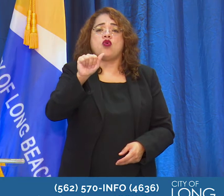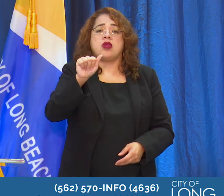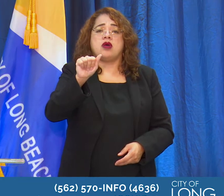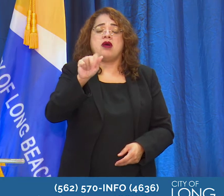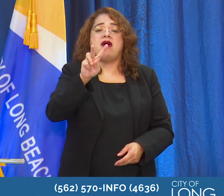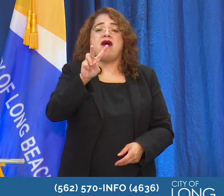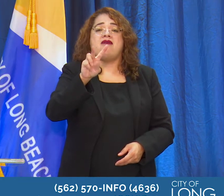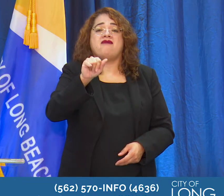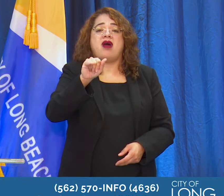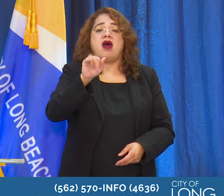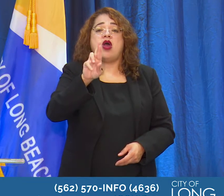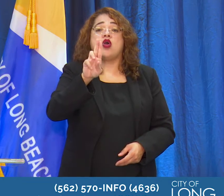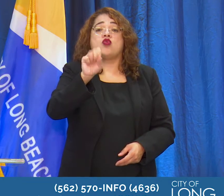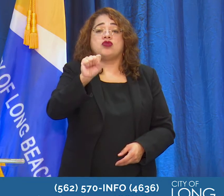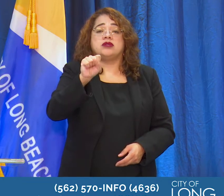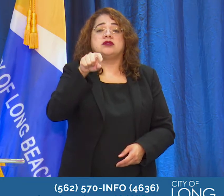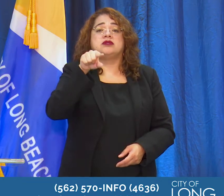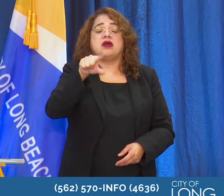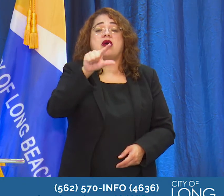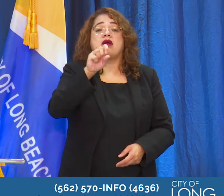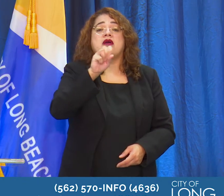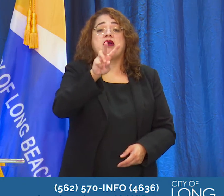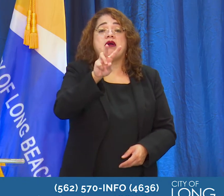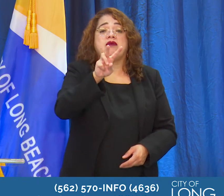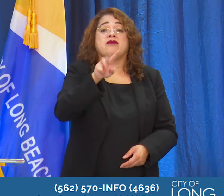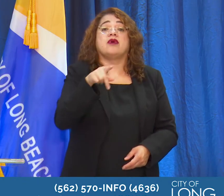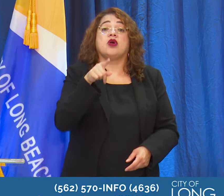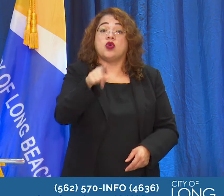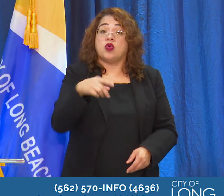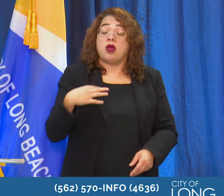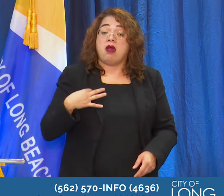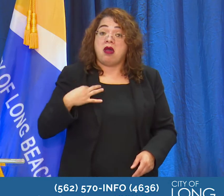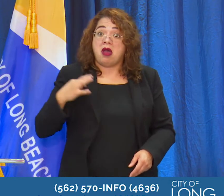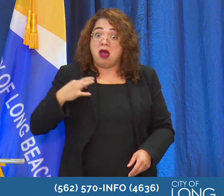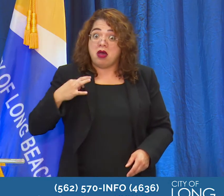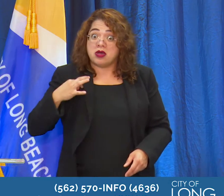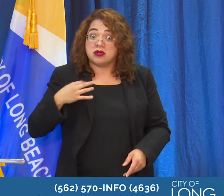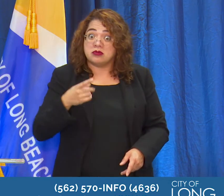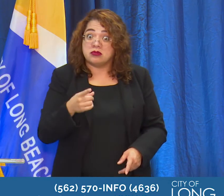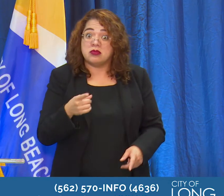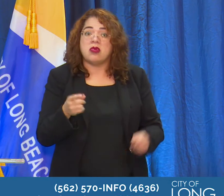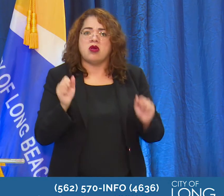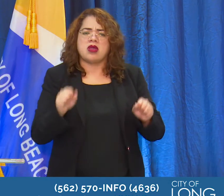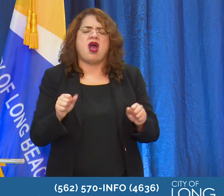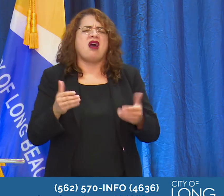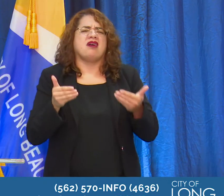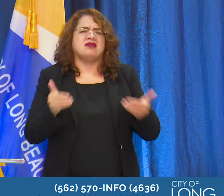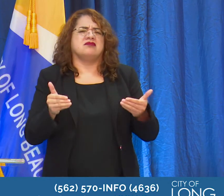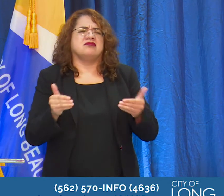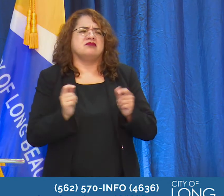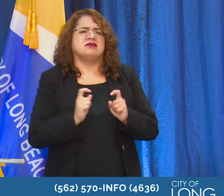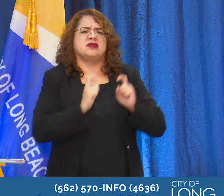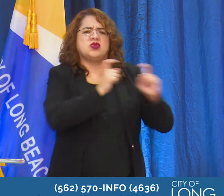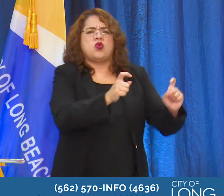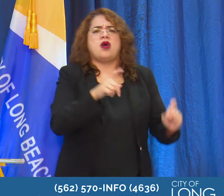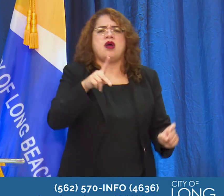If you're eligible, I strongly urge you to consider donating plasma which can help save lives.